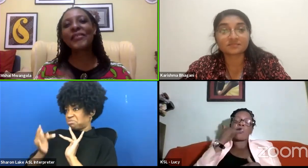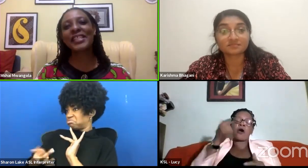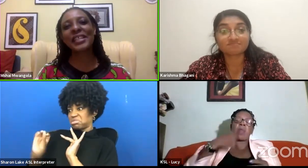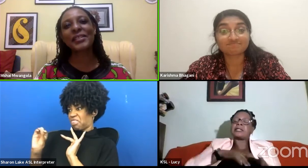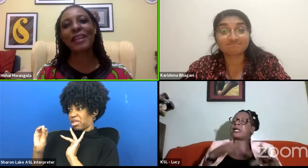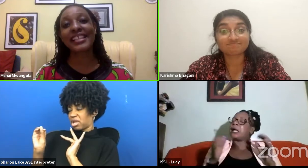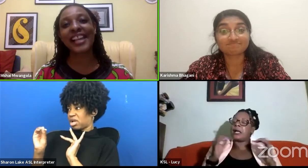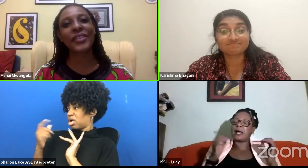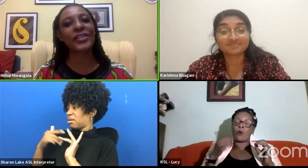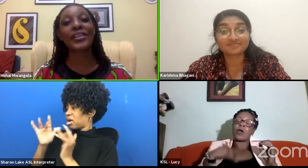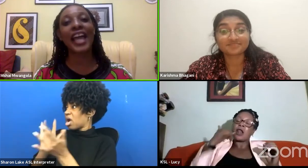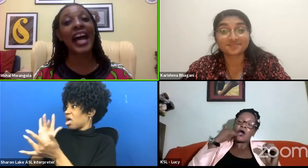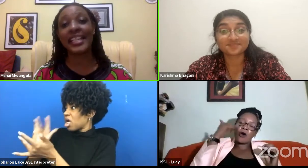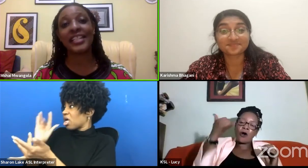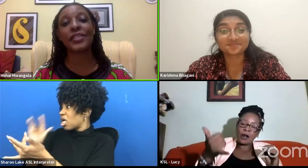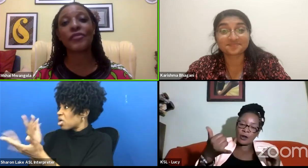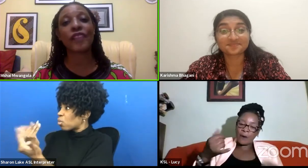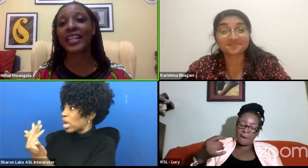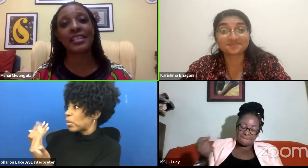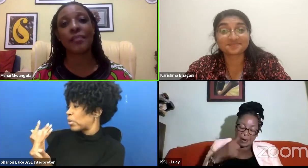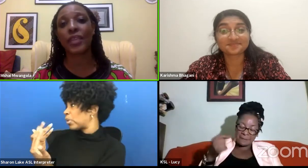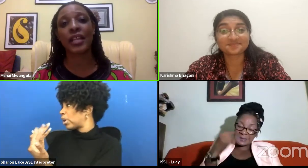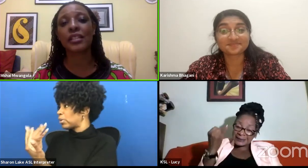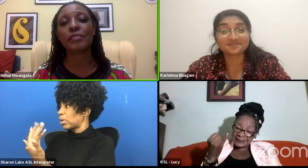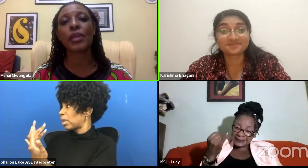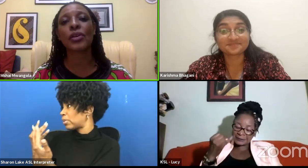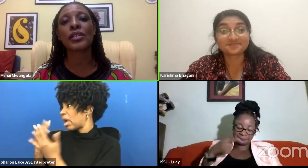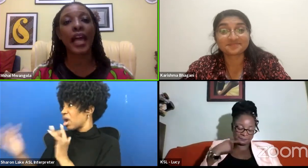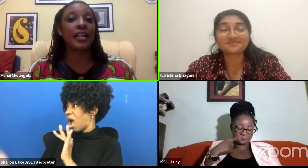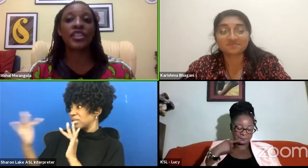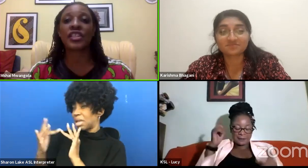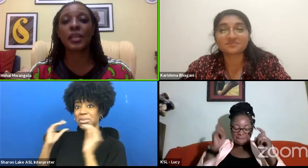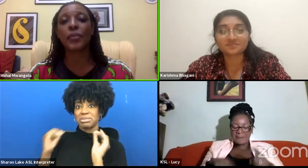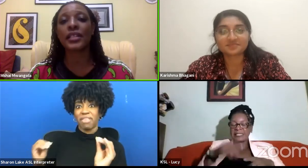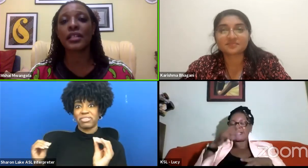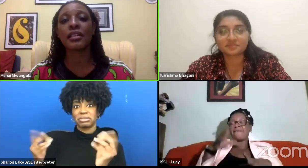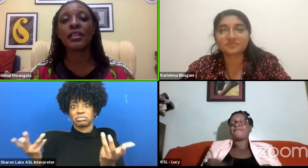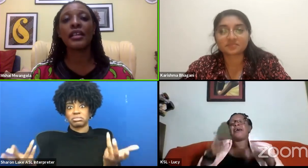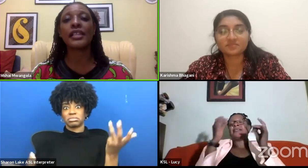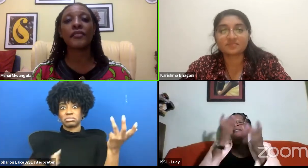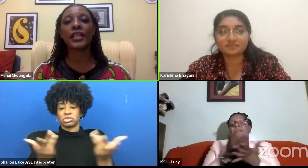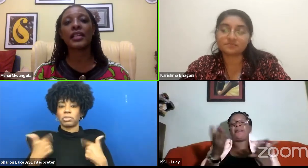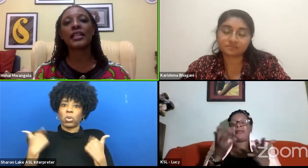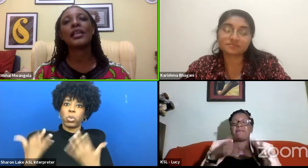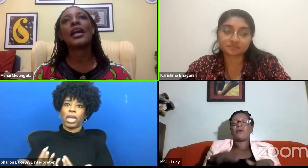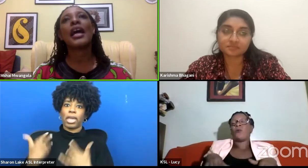And so after six months, I thought, okay, I need to find something else because I can't just keep waiting indefinitely.